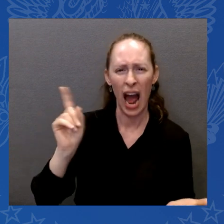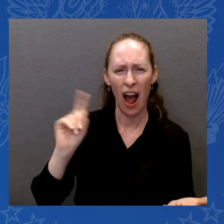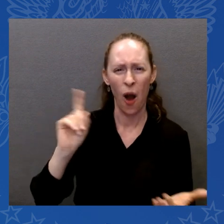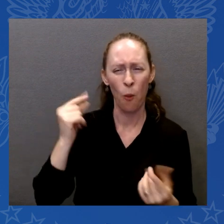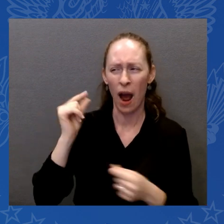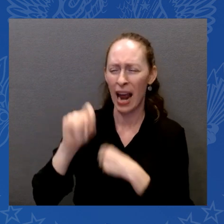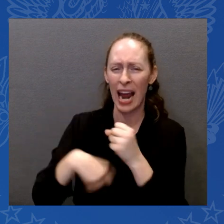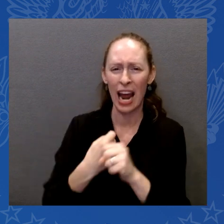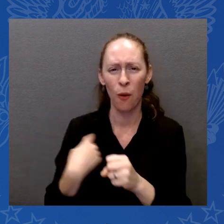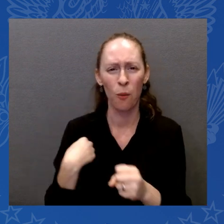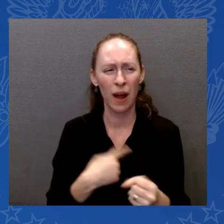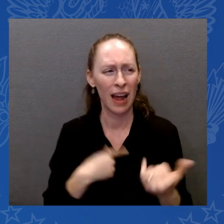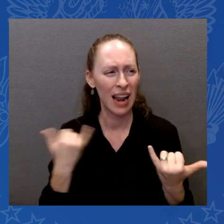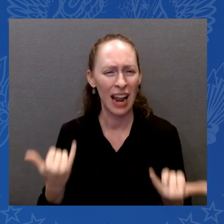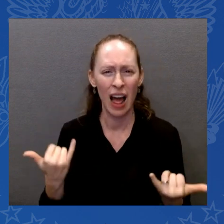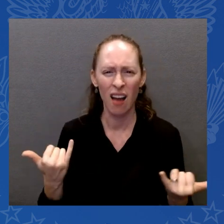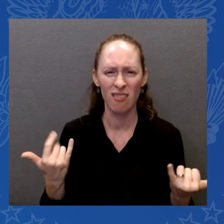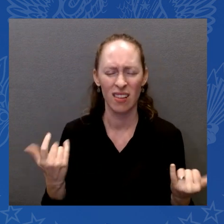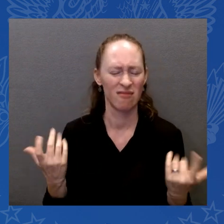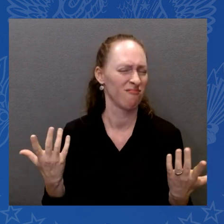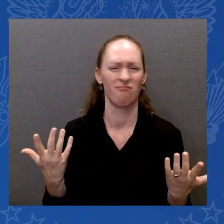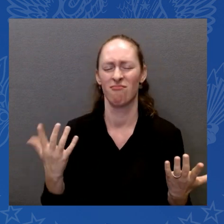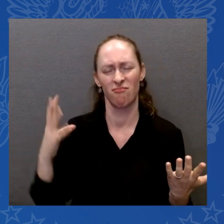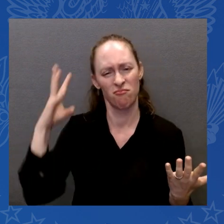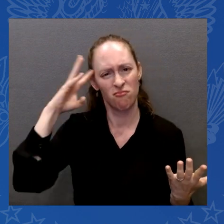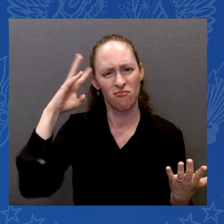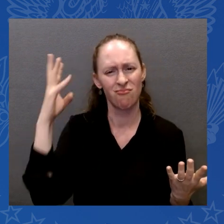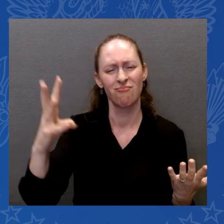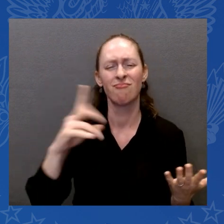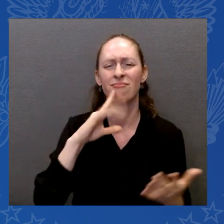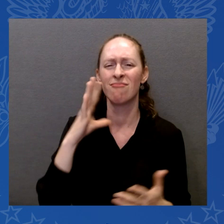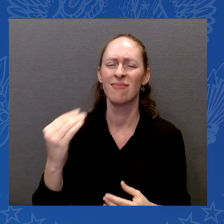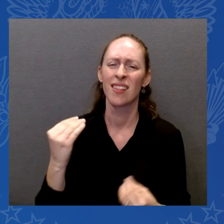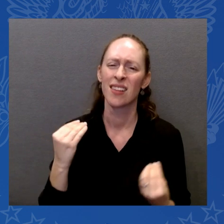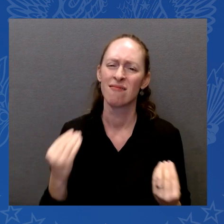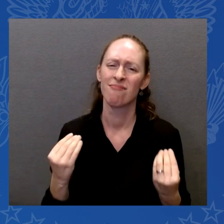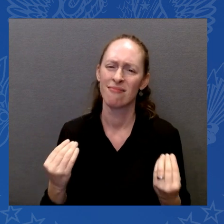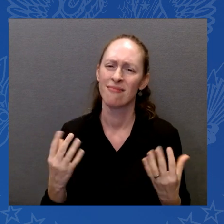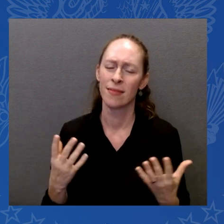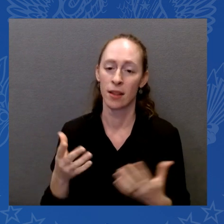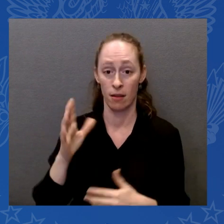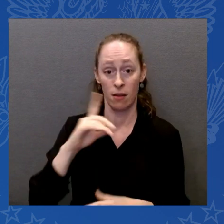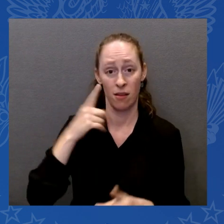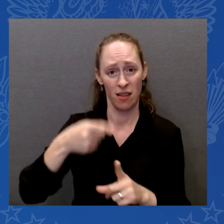but, my Lord, we're talking about contraception here. It shouldn't be that controversial.